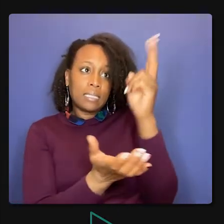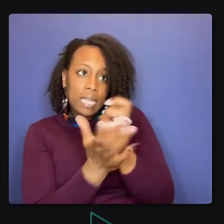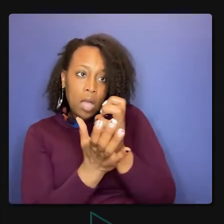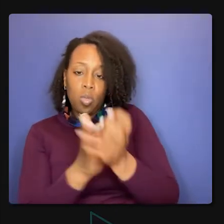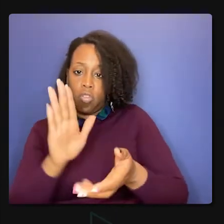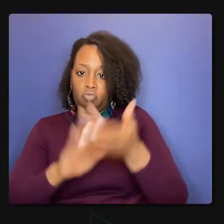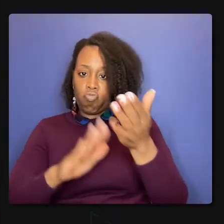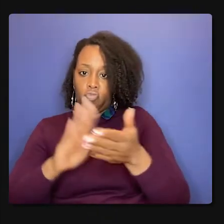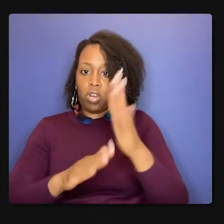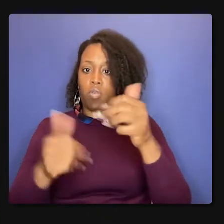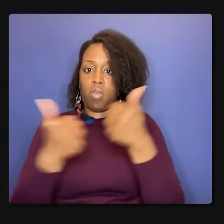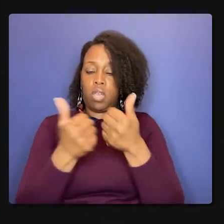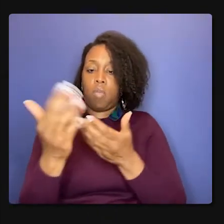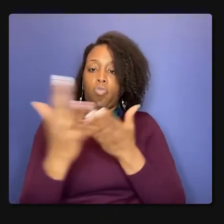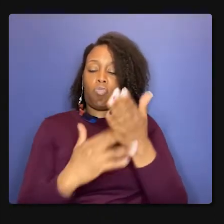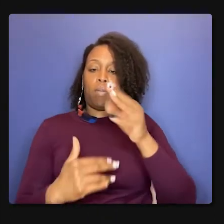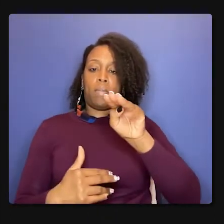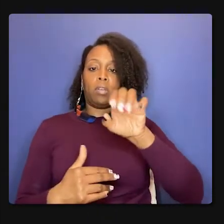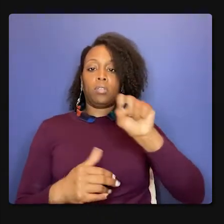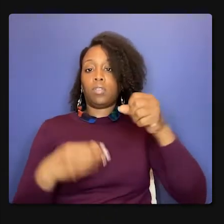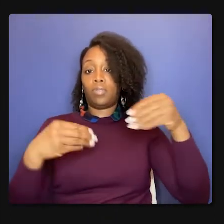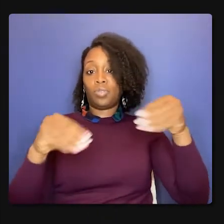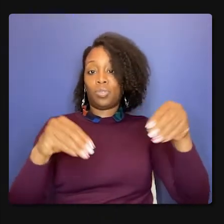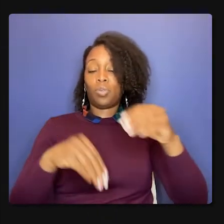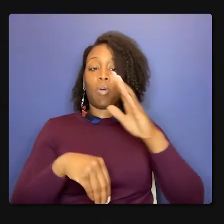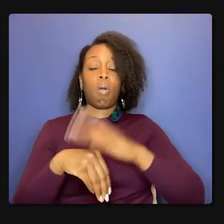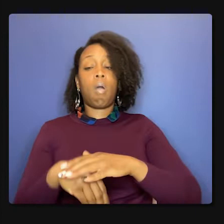downloading and running your game through the Microsoft Store